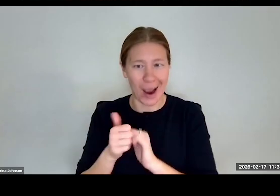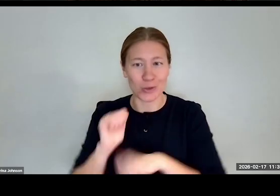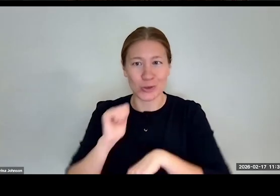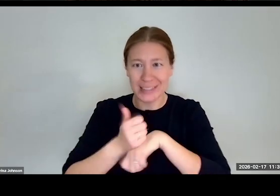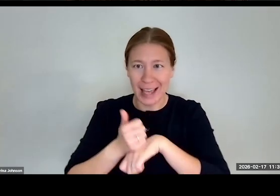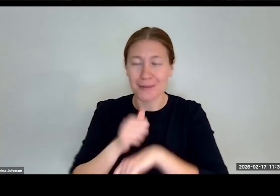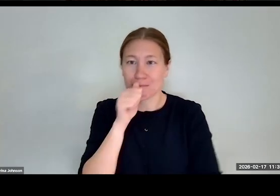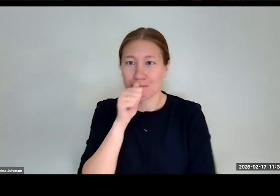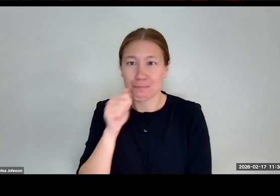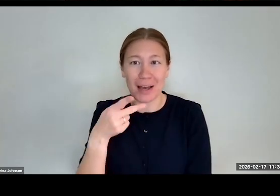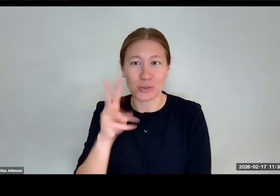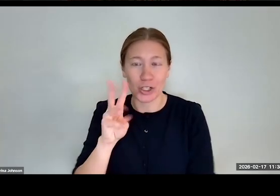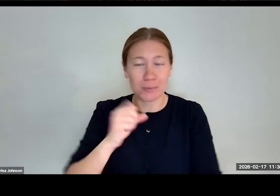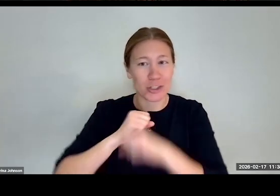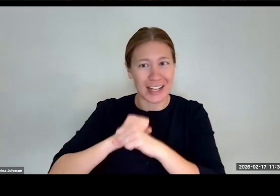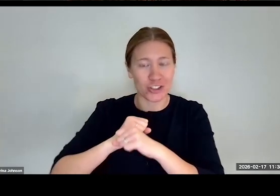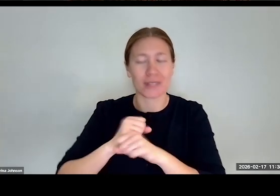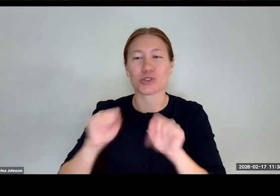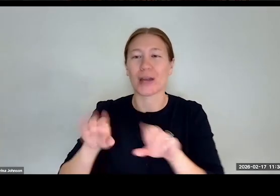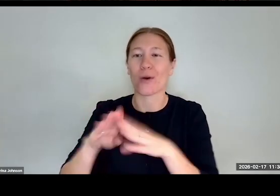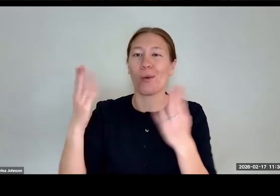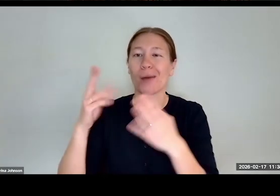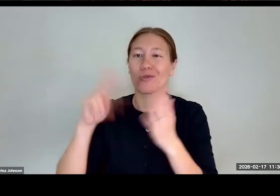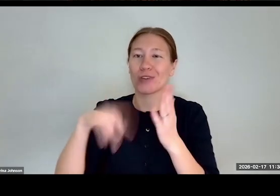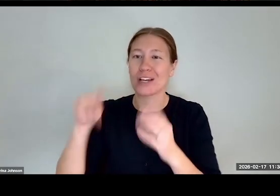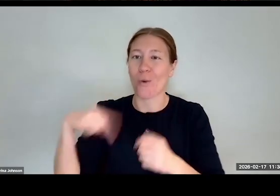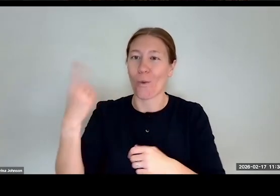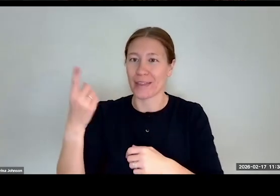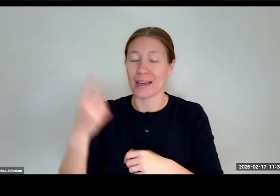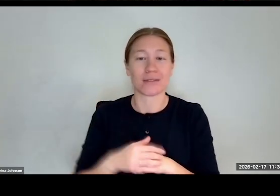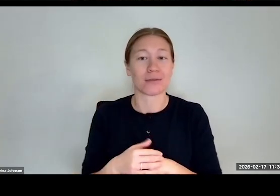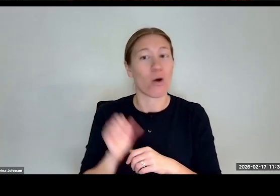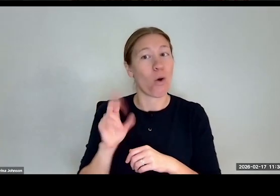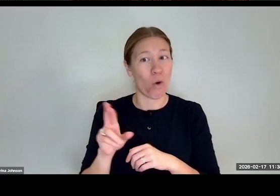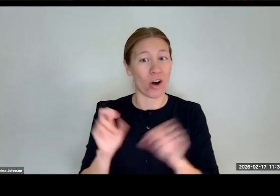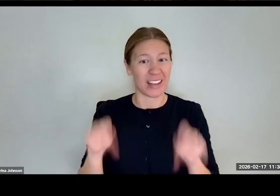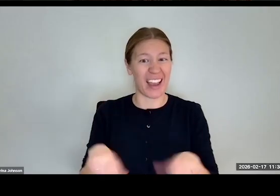that they can be opened as read-only or they can require a password to open and modify.